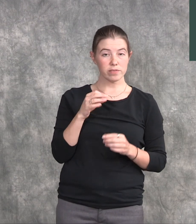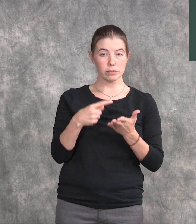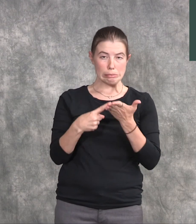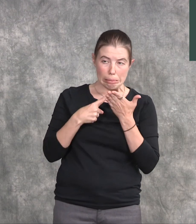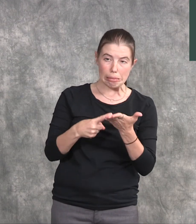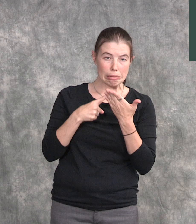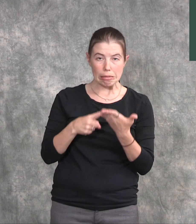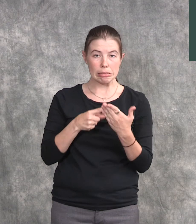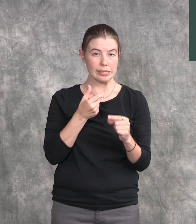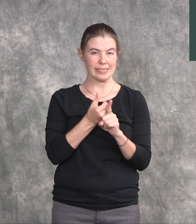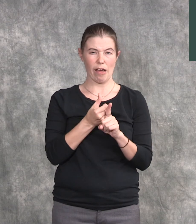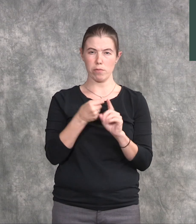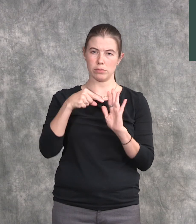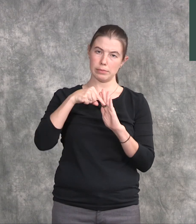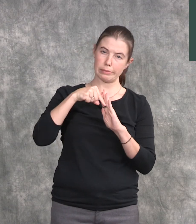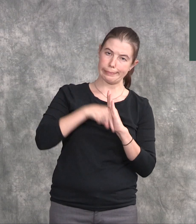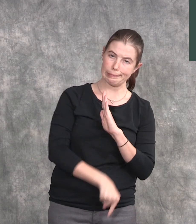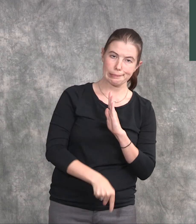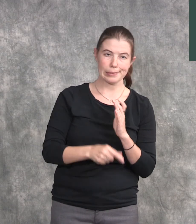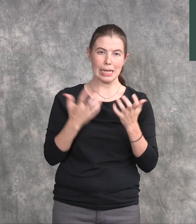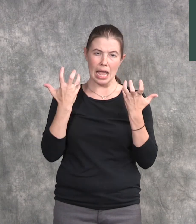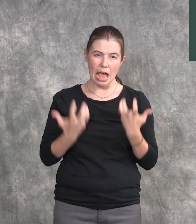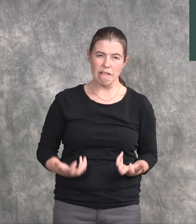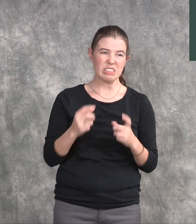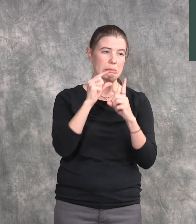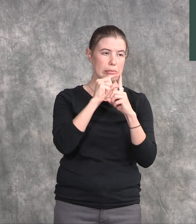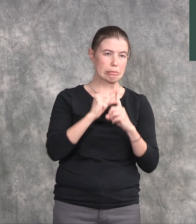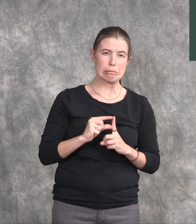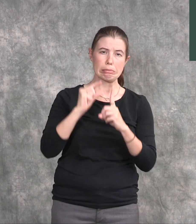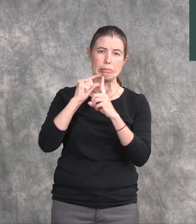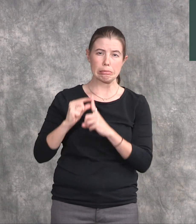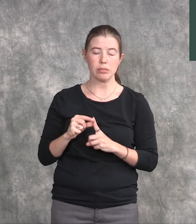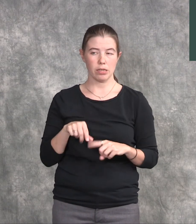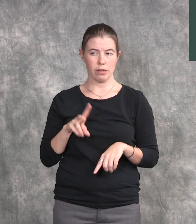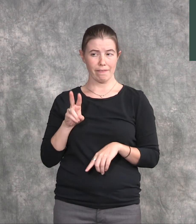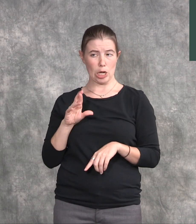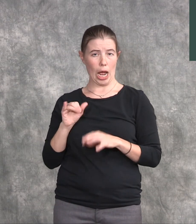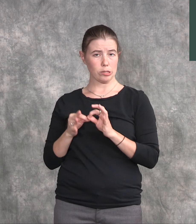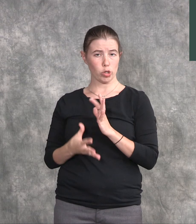If the discussion is fairly in-depth and uses a lot of medical terminology